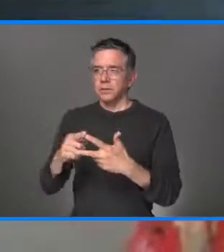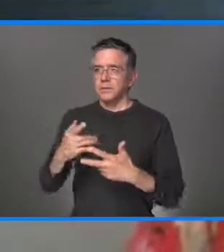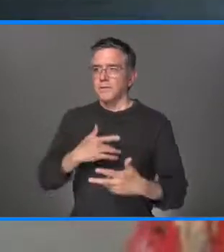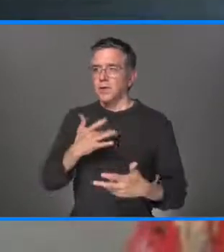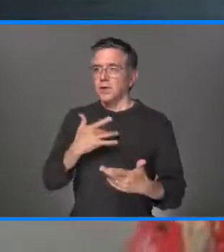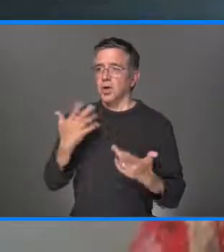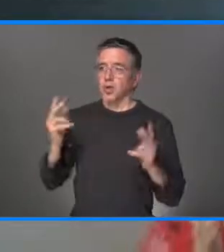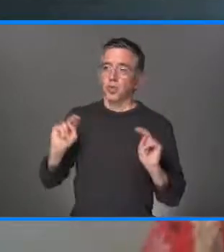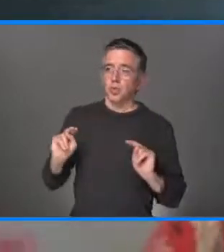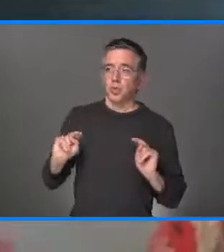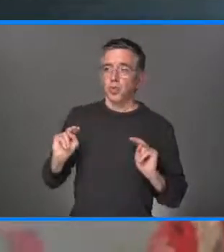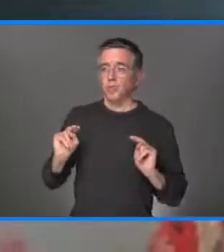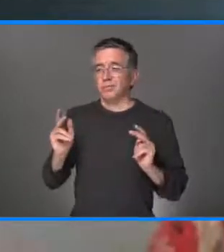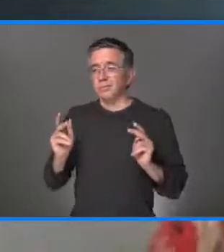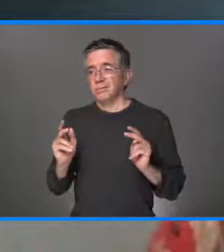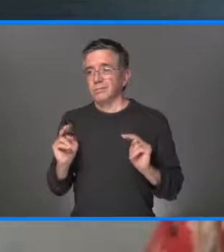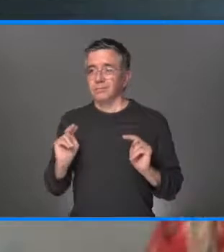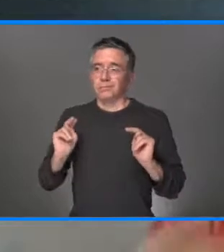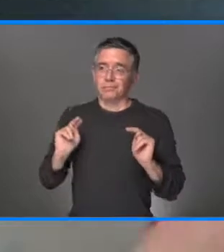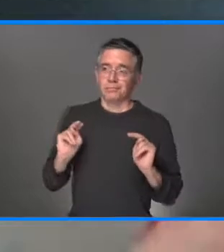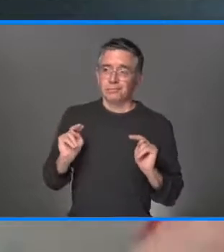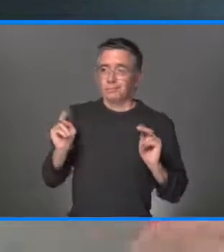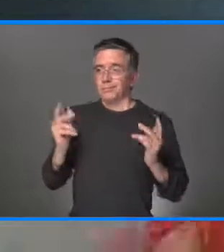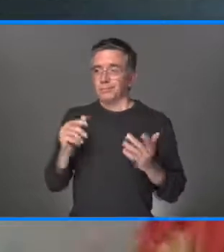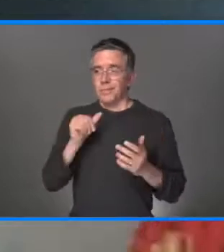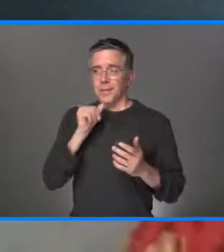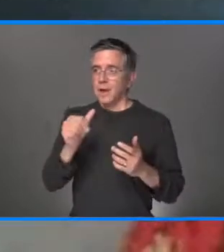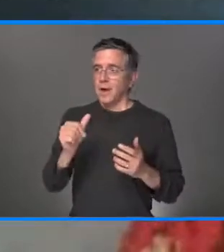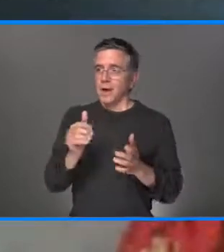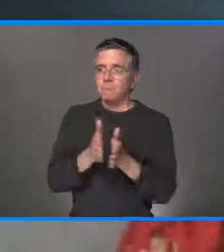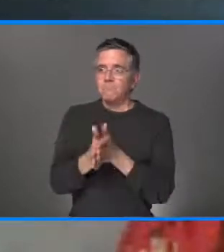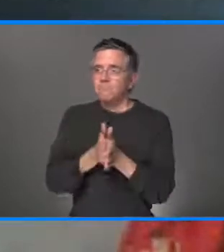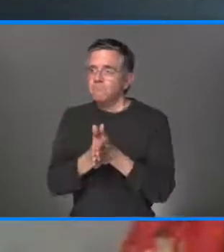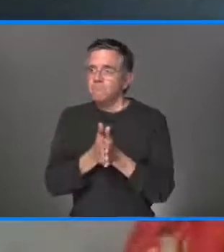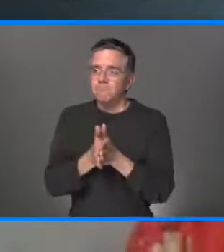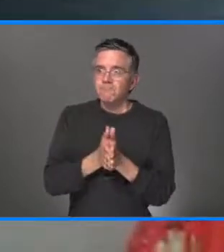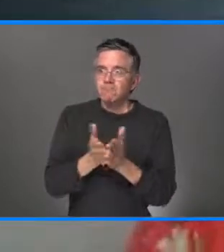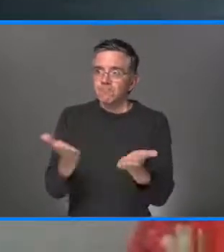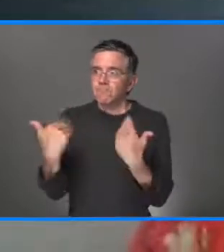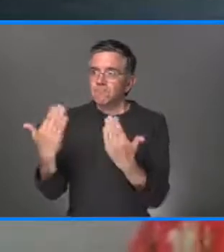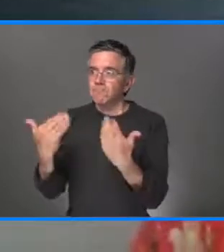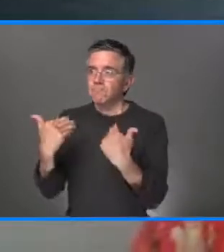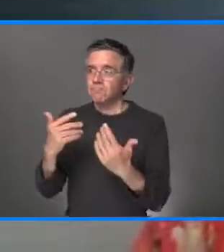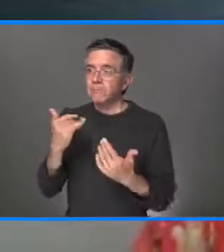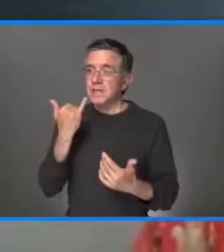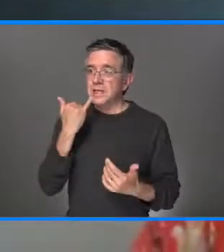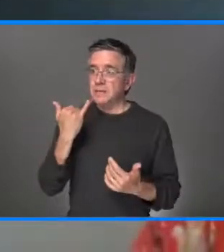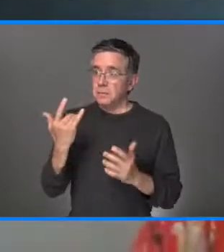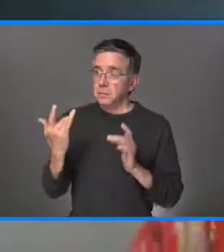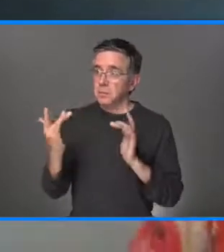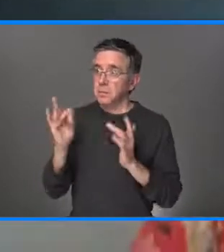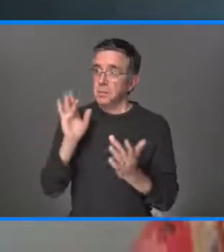that aren't gonna be knocking down our door, but if we call them and do that outreach and provide a little bit of education,